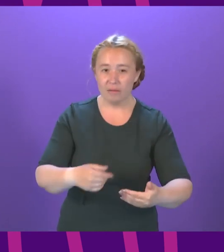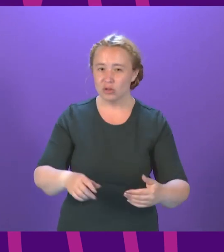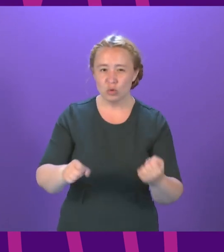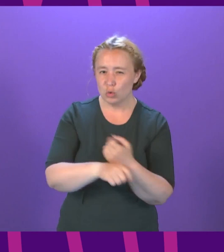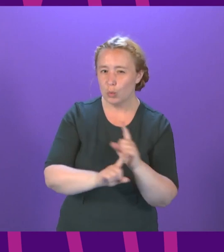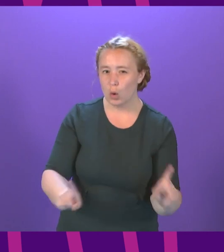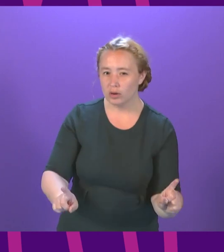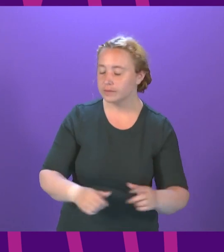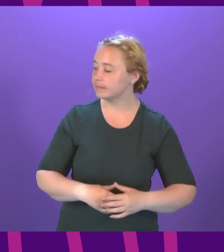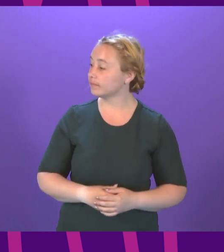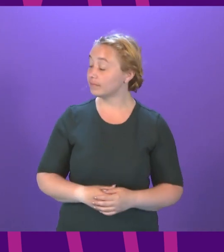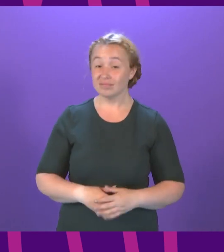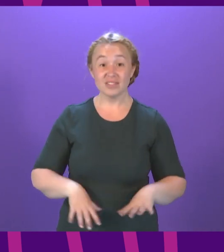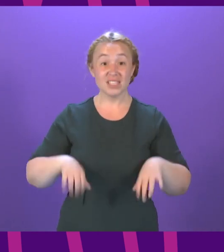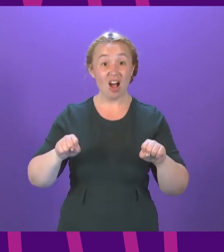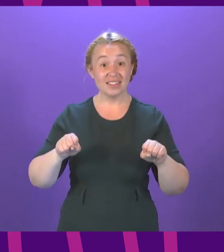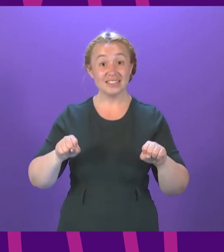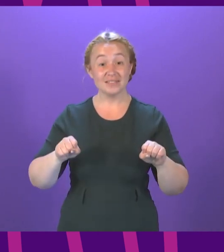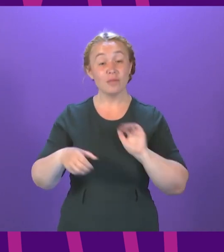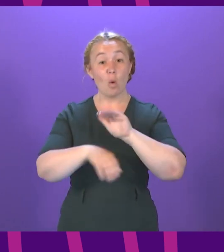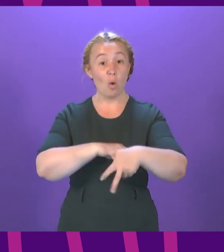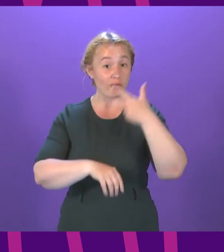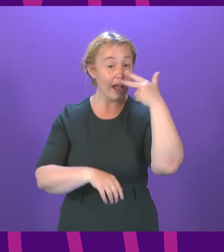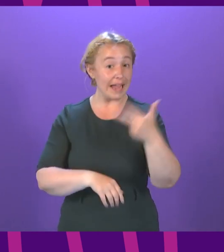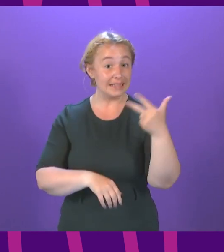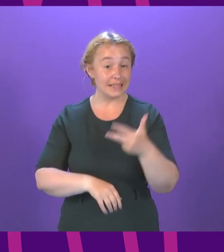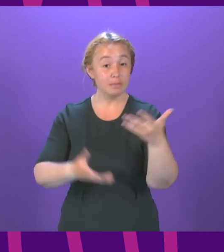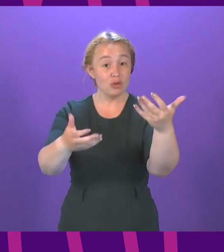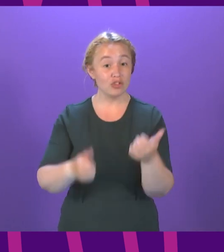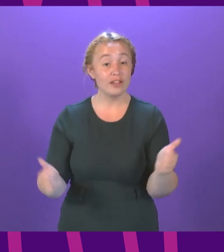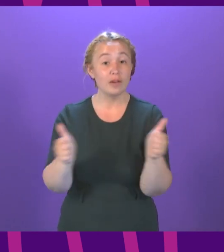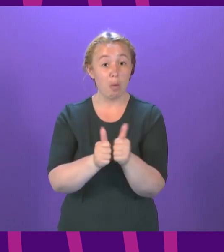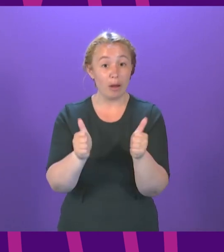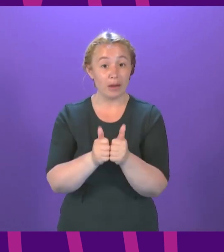That action is under way. All over-18-year-olds have received an appointment and will be getting